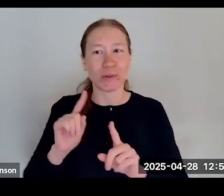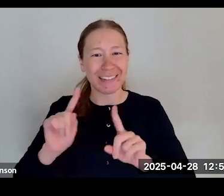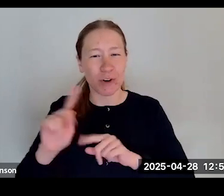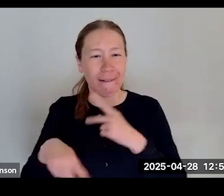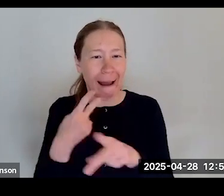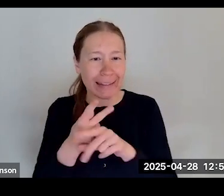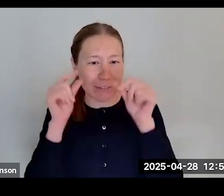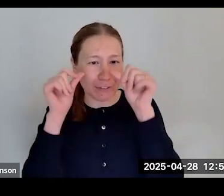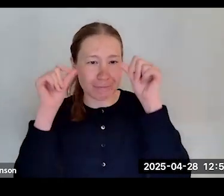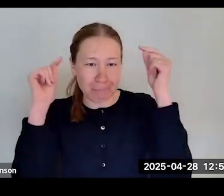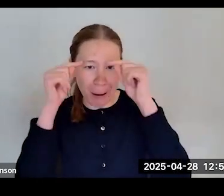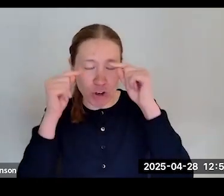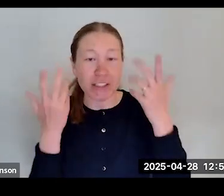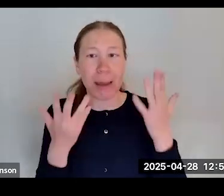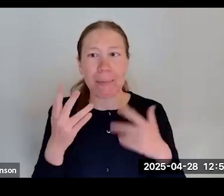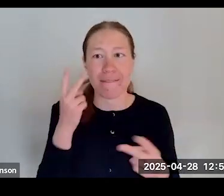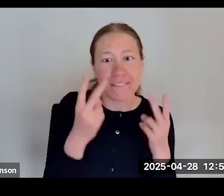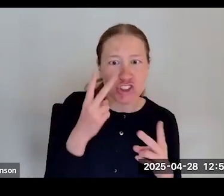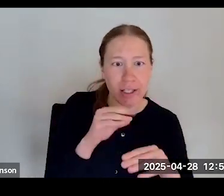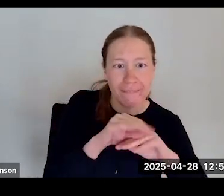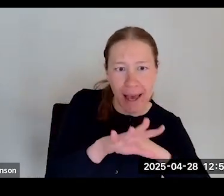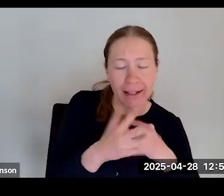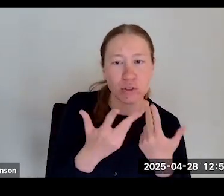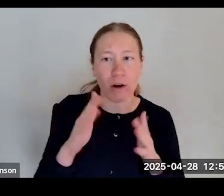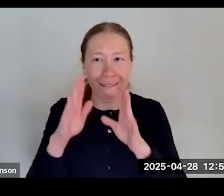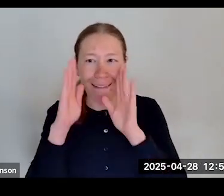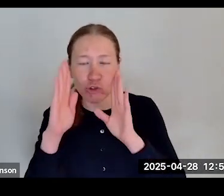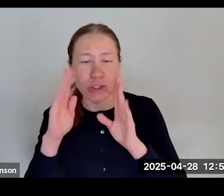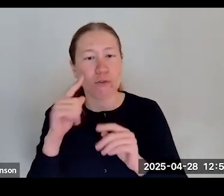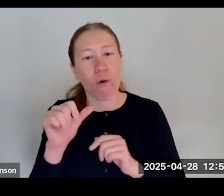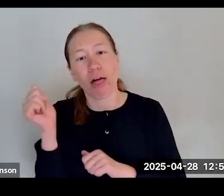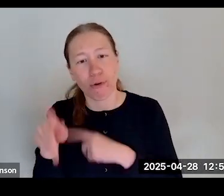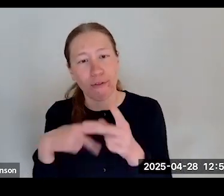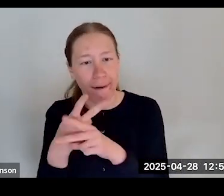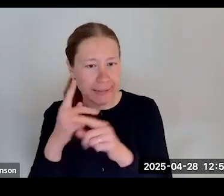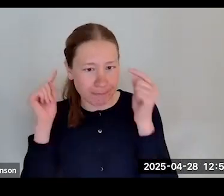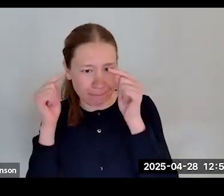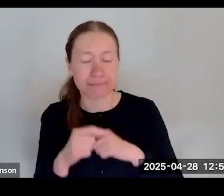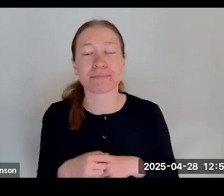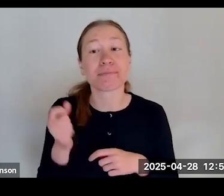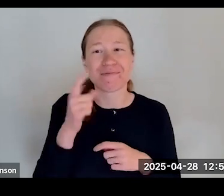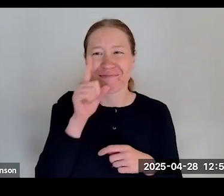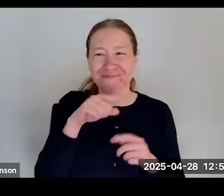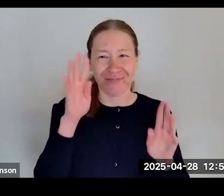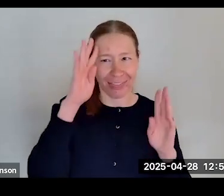and how they may impact our vision for some or concentration for others. For this hypothetical scenario that I put together